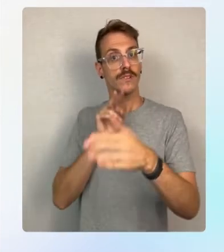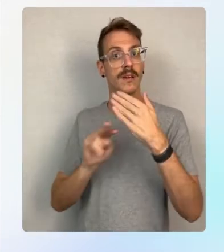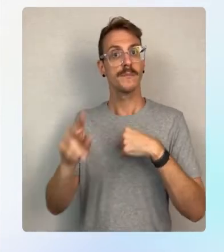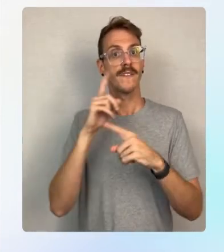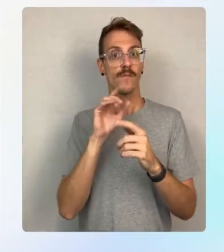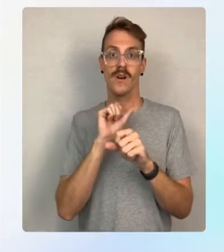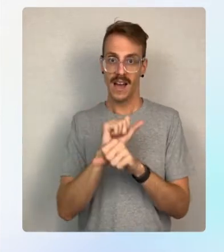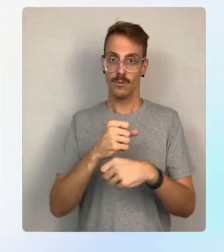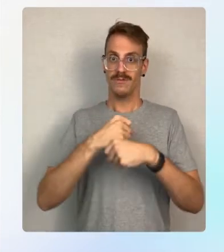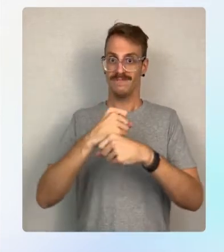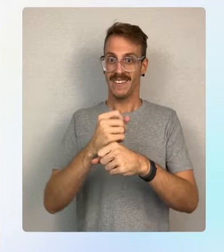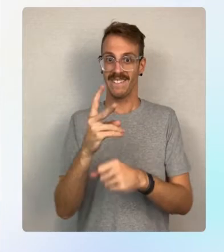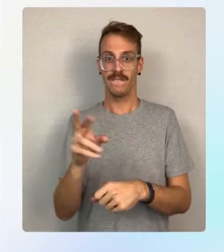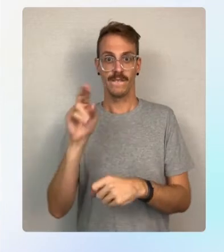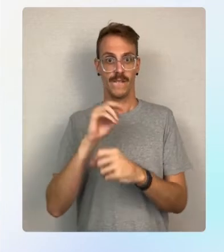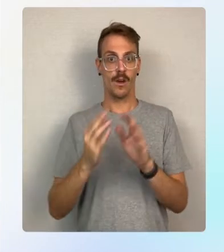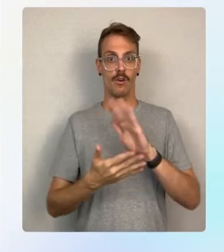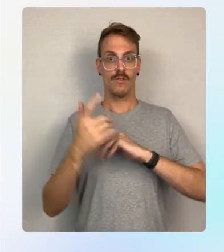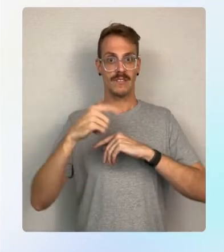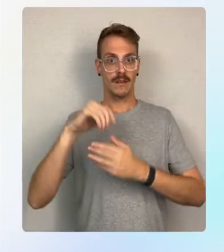for the execution of the vr runtime.